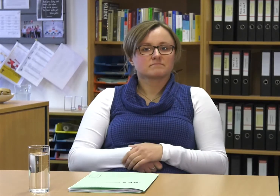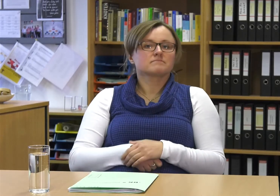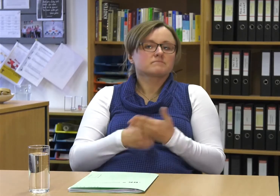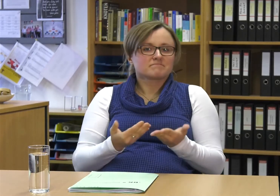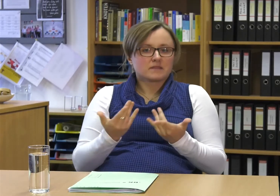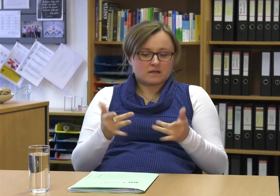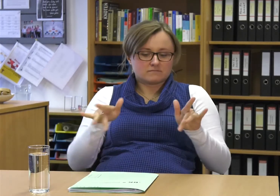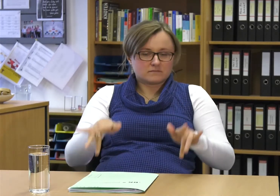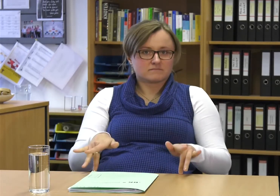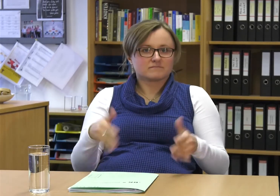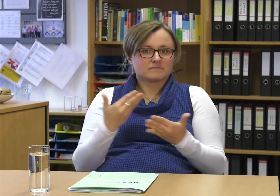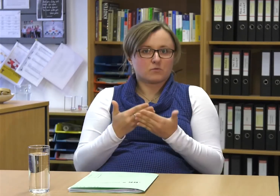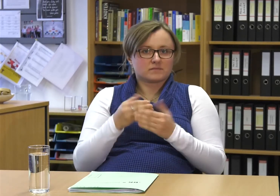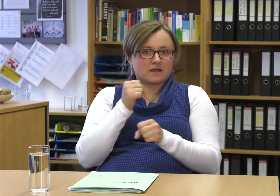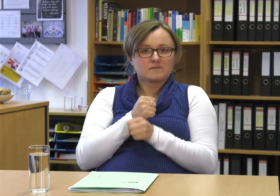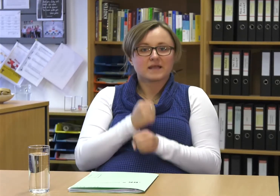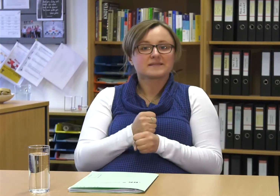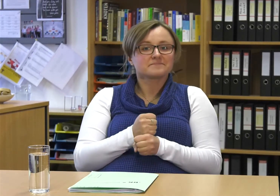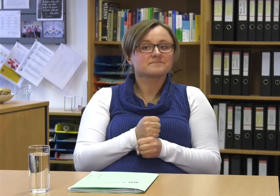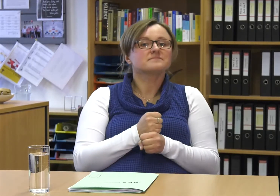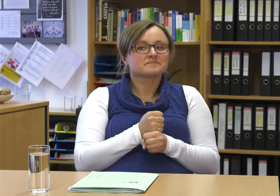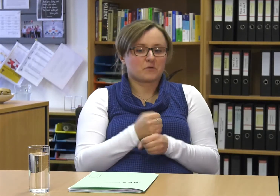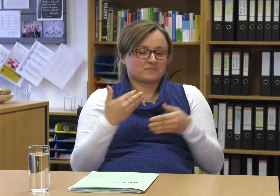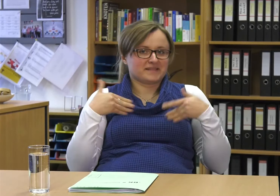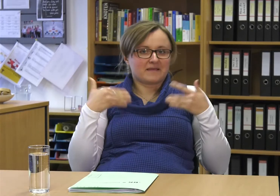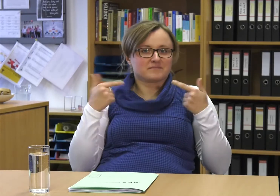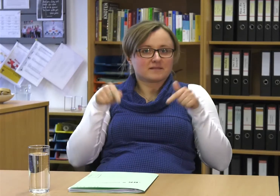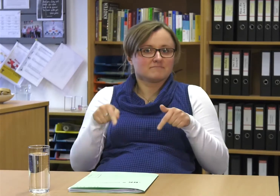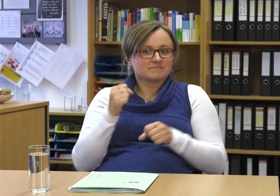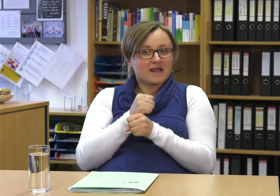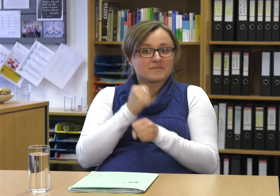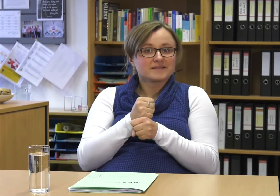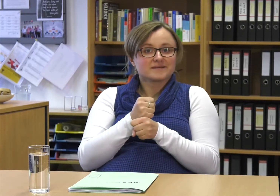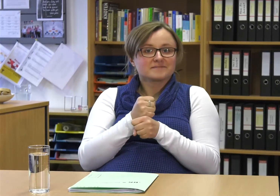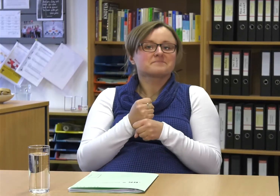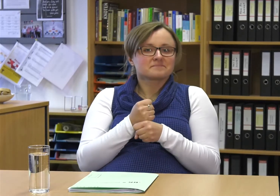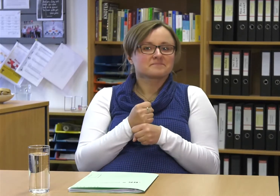That's why I'm here now. I'm very happy to work here.